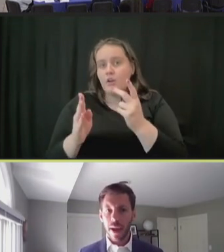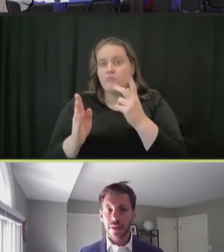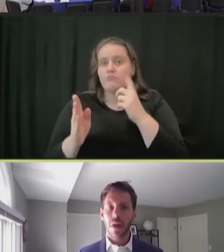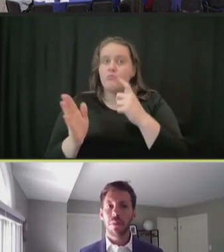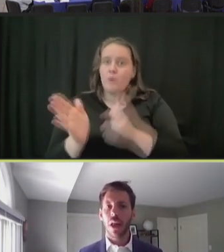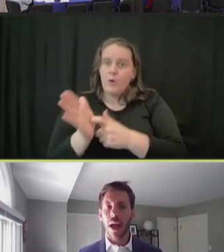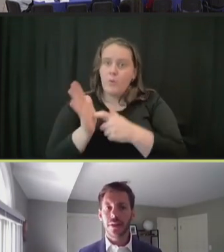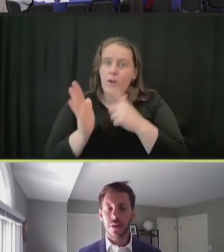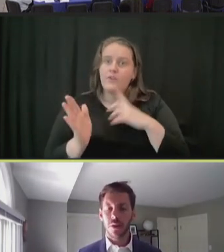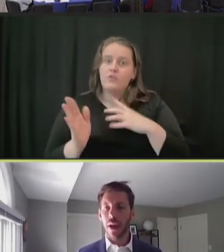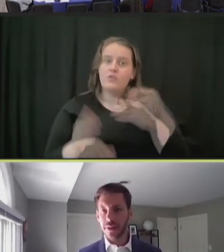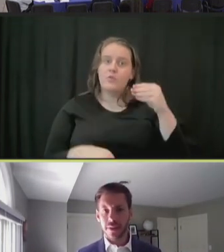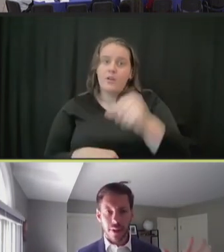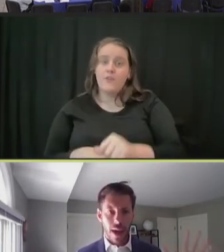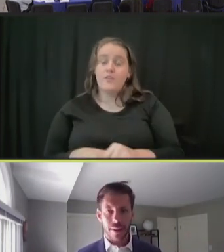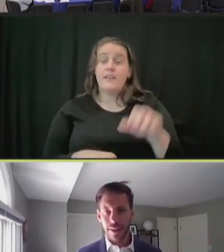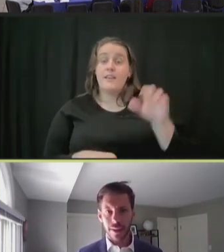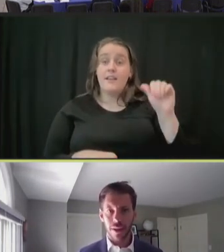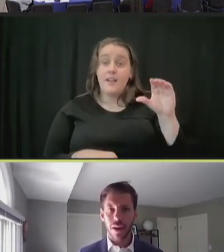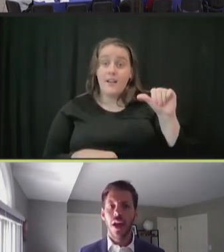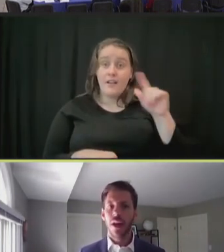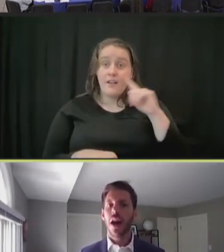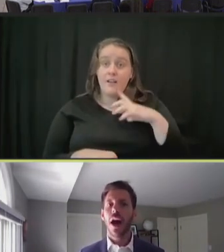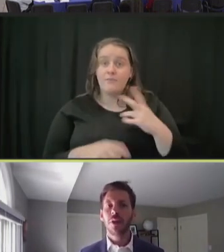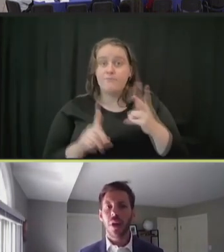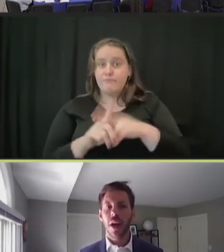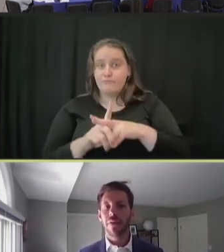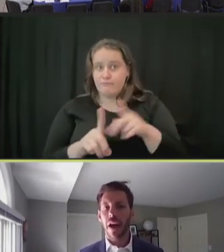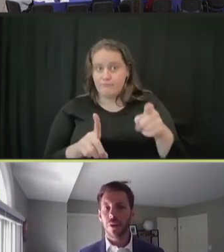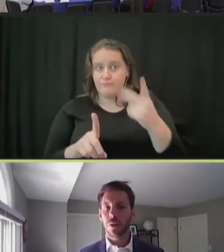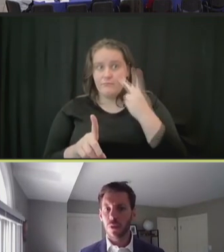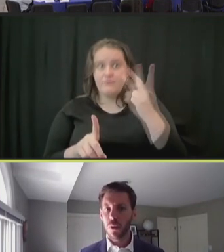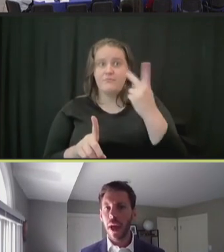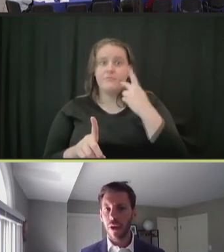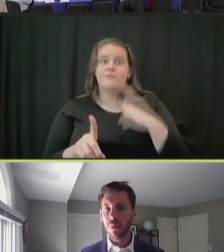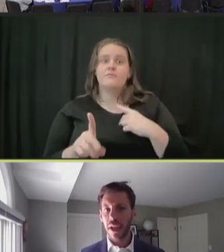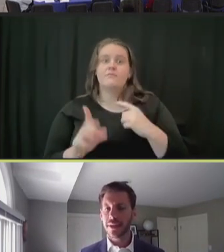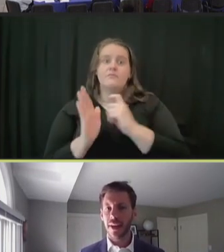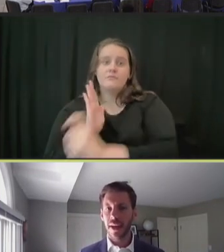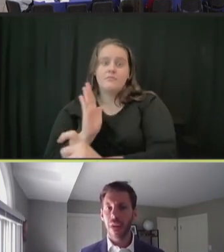Act apply to -- as is highlighted here -- no grandfathered group health plans and health